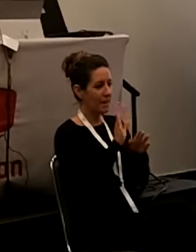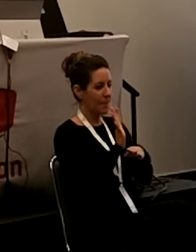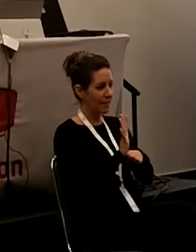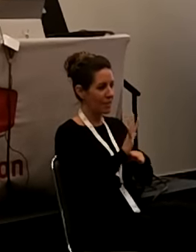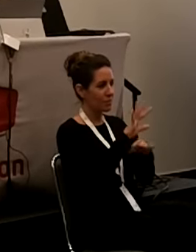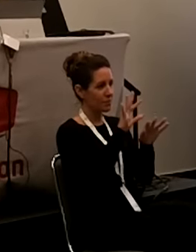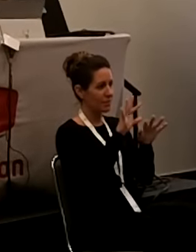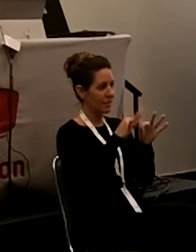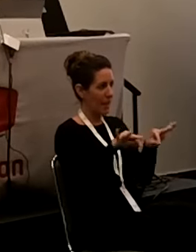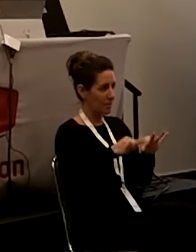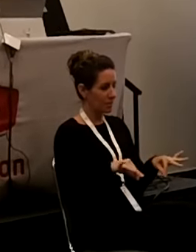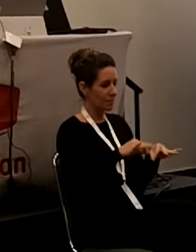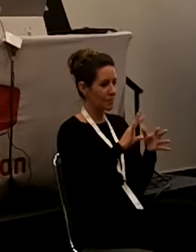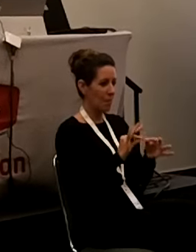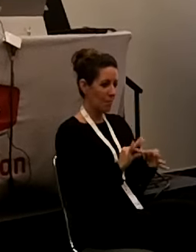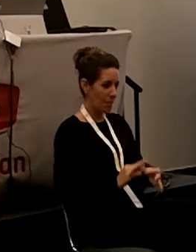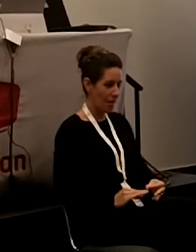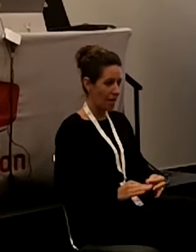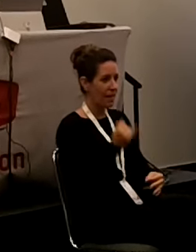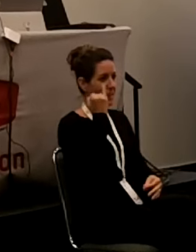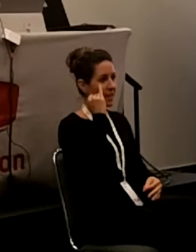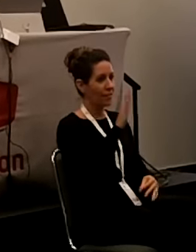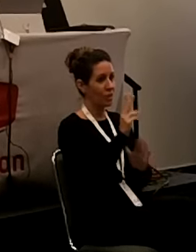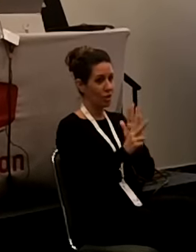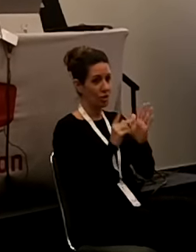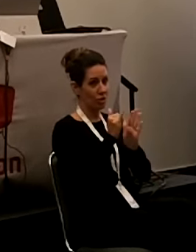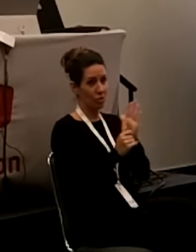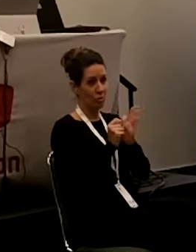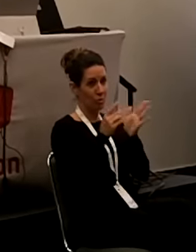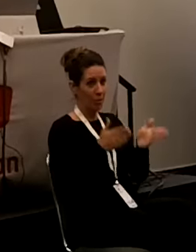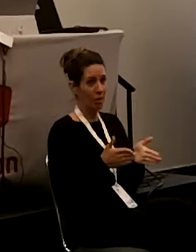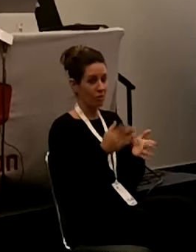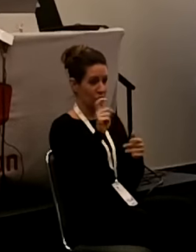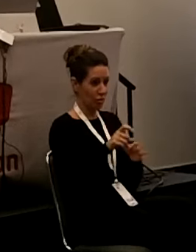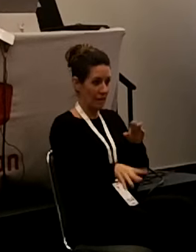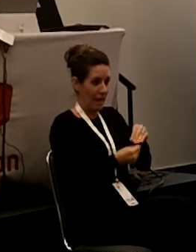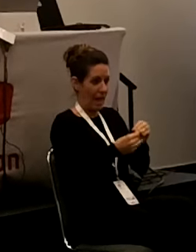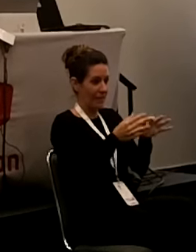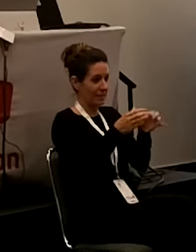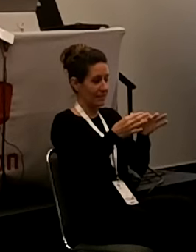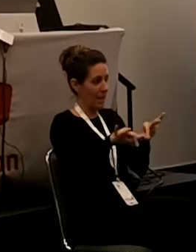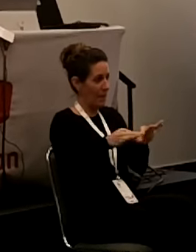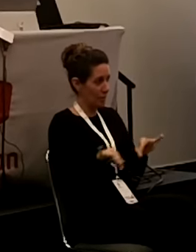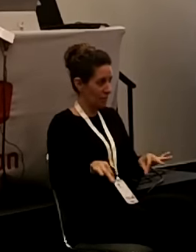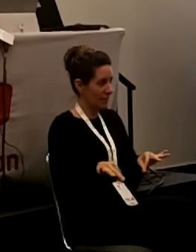First of all, if you're a YouTuber, caption it, duh. You caption it, your friends caption it